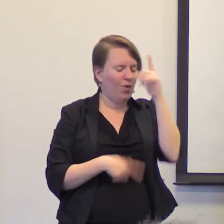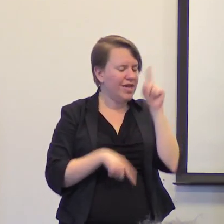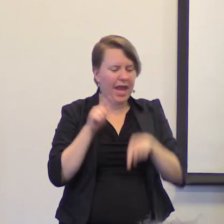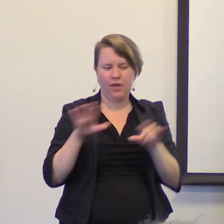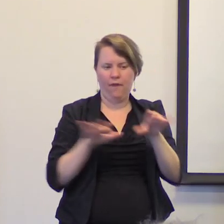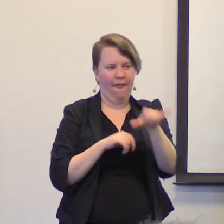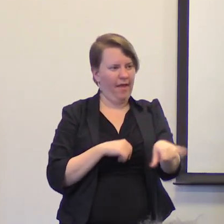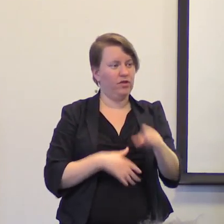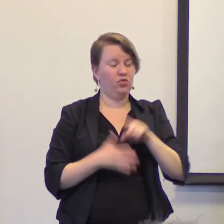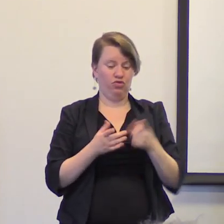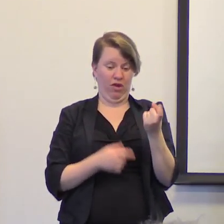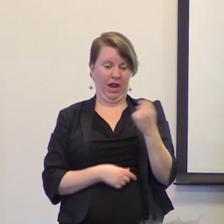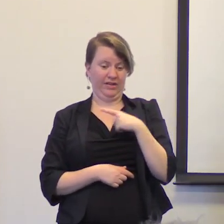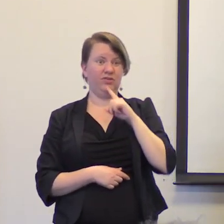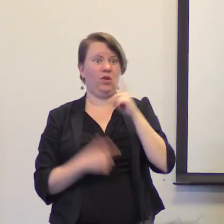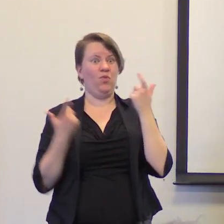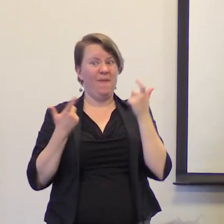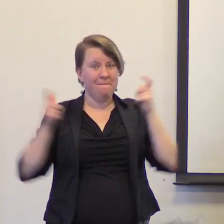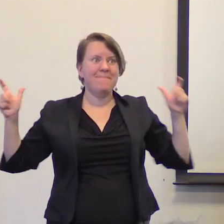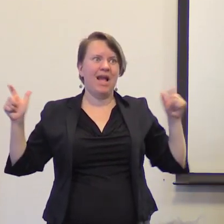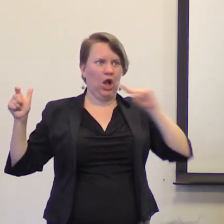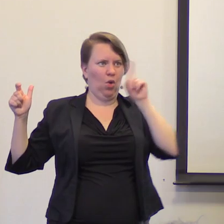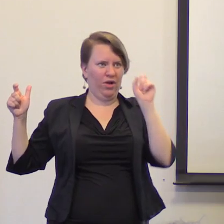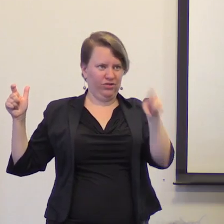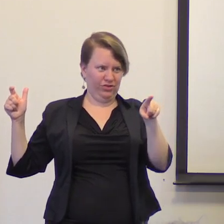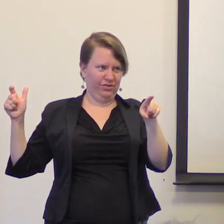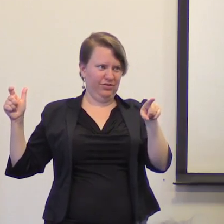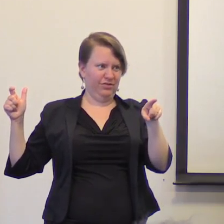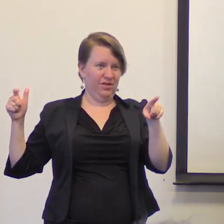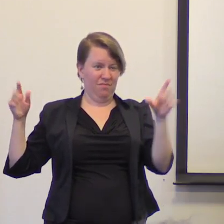So what you're asking is a really big question about where does Congress have to actually